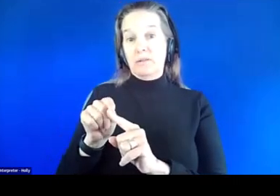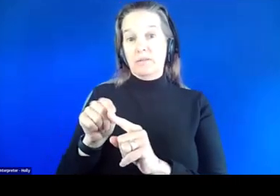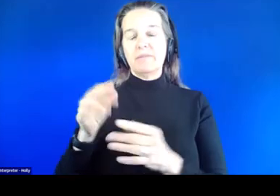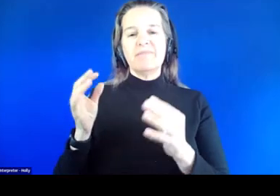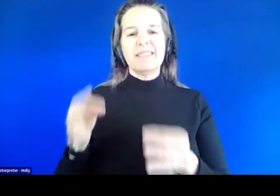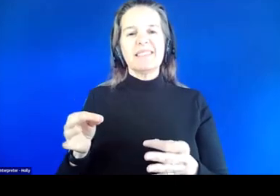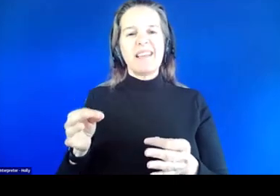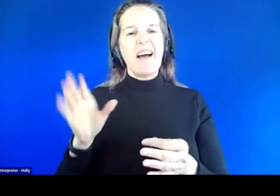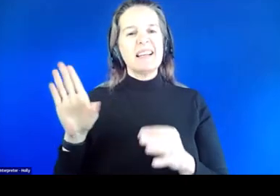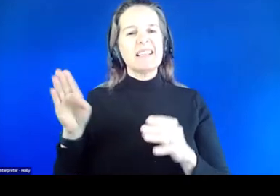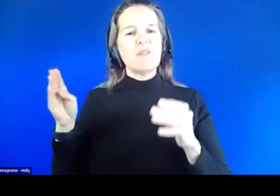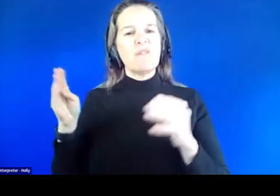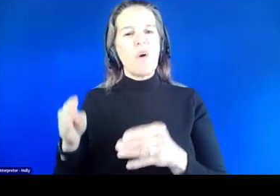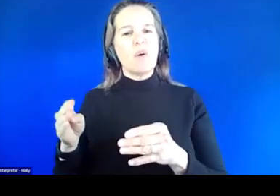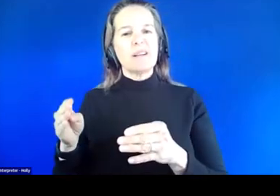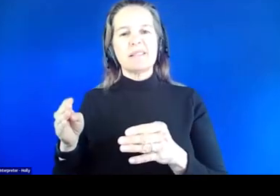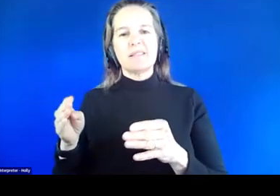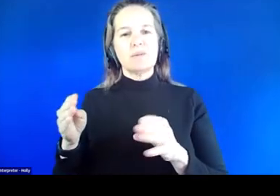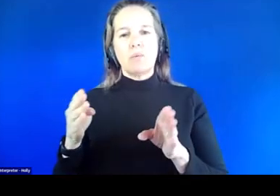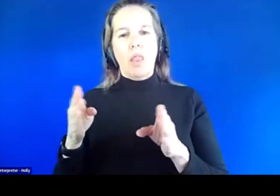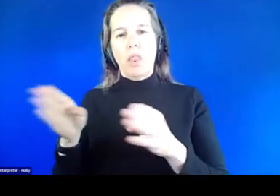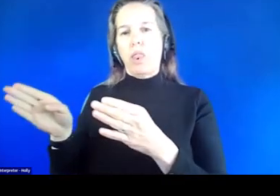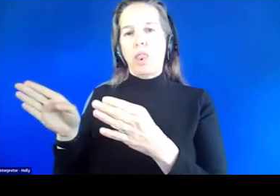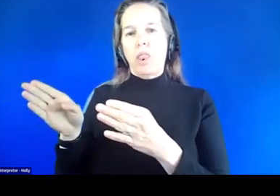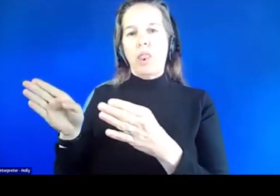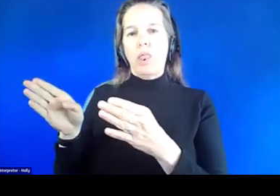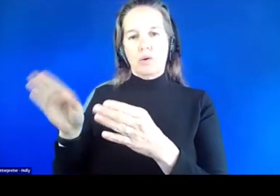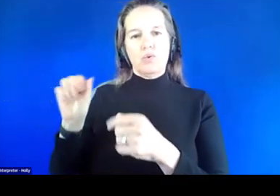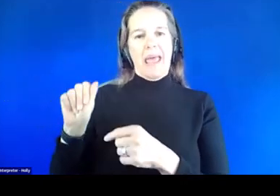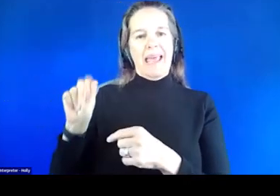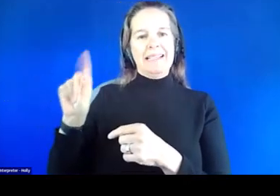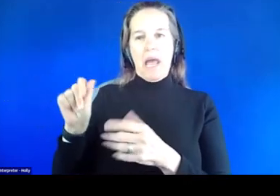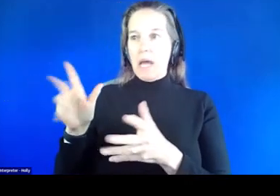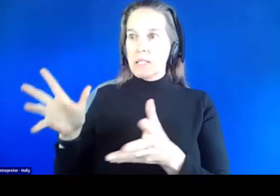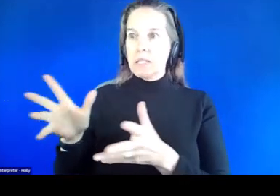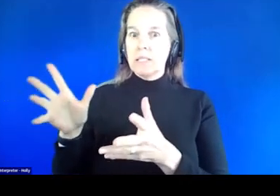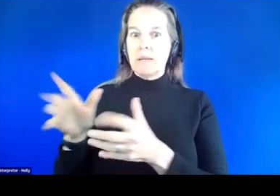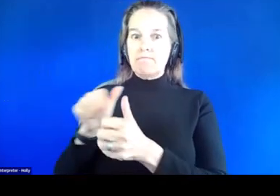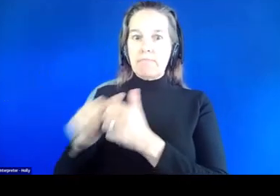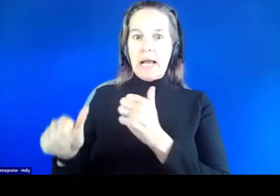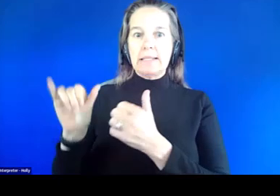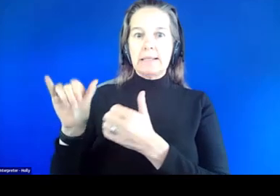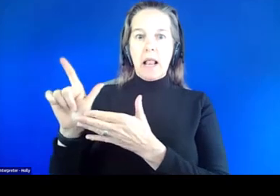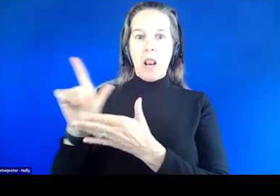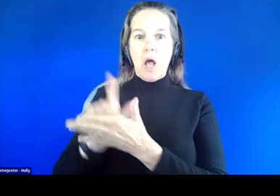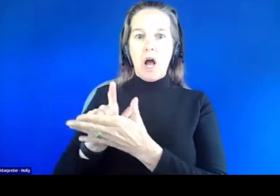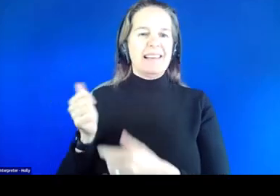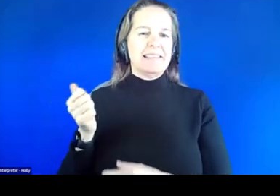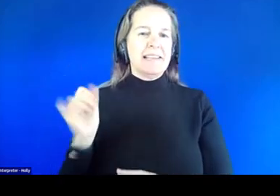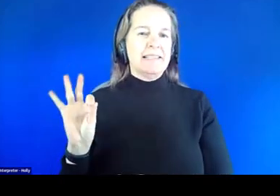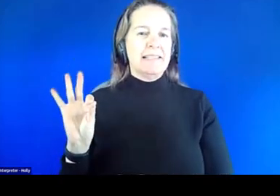passage of the ADA in 1990, and they played a